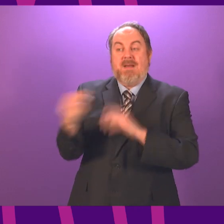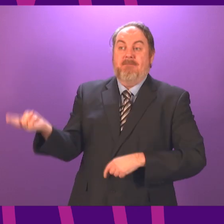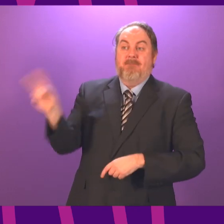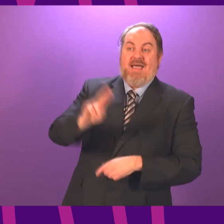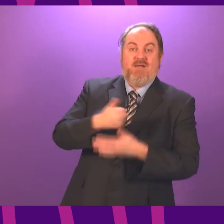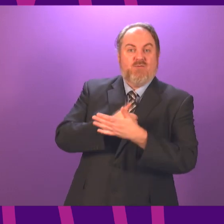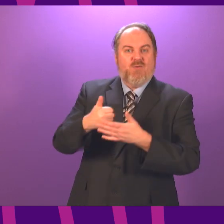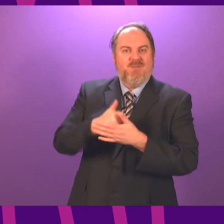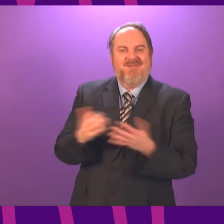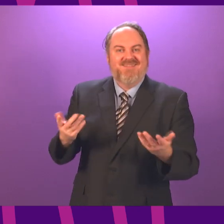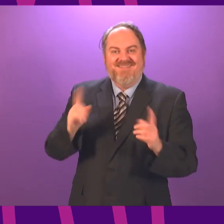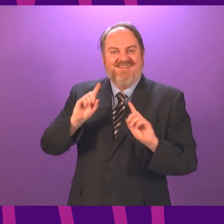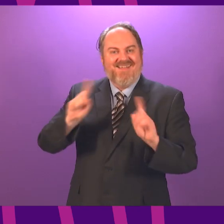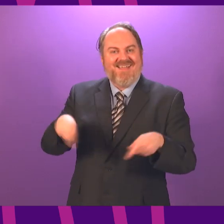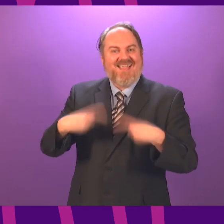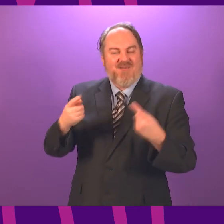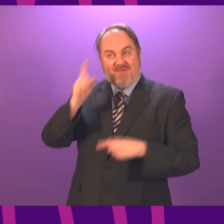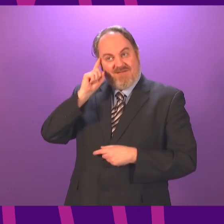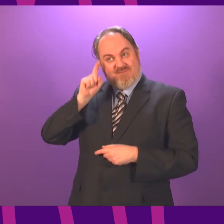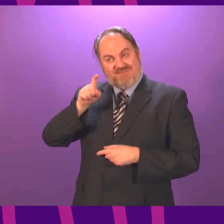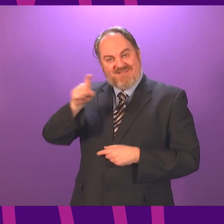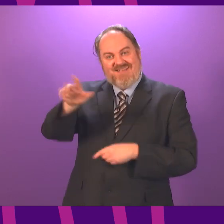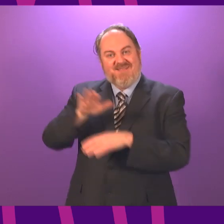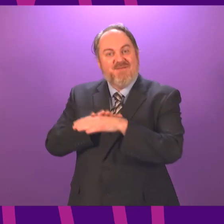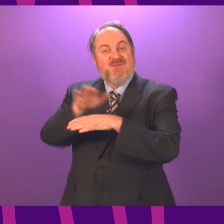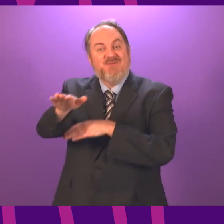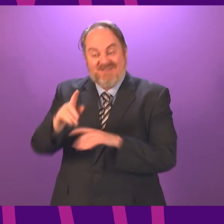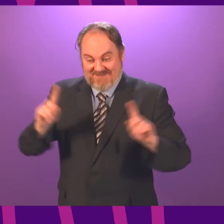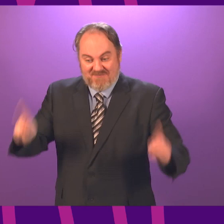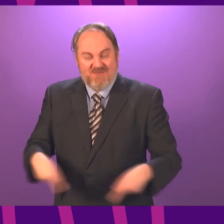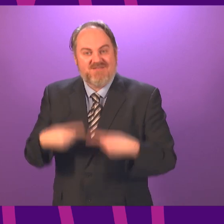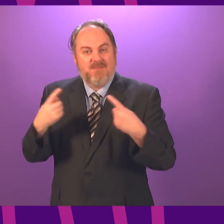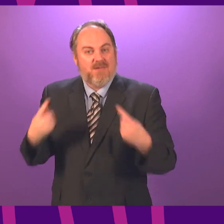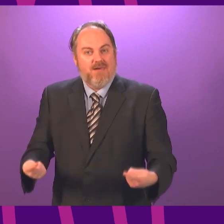but I cannot say that with any certainty at all, because I do not know what the grounding